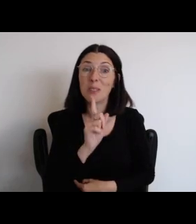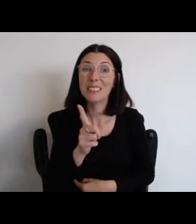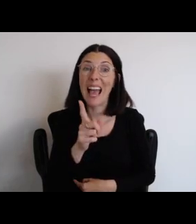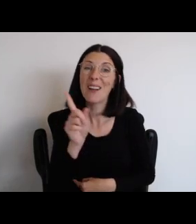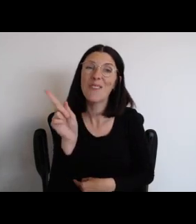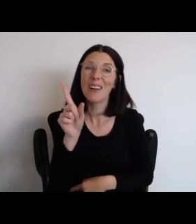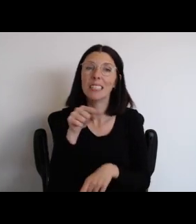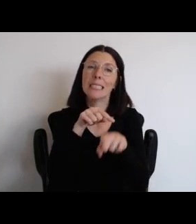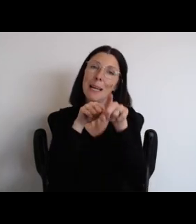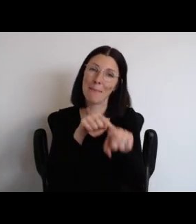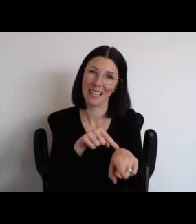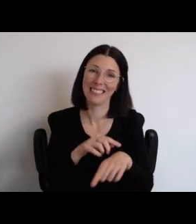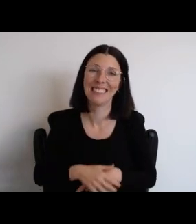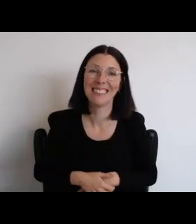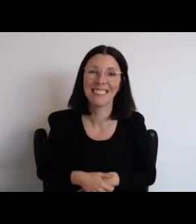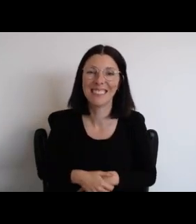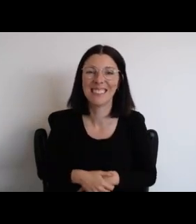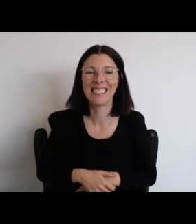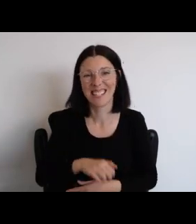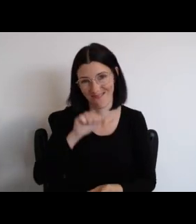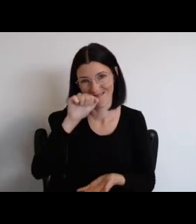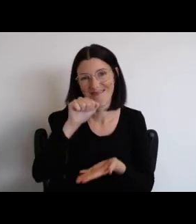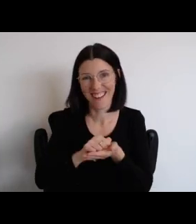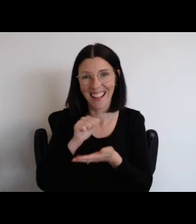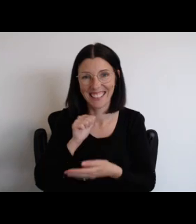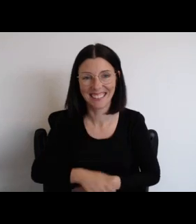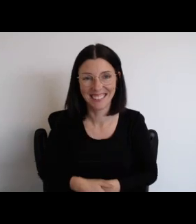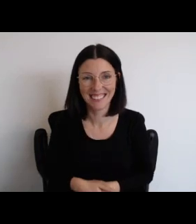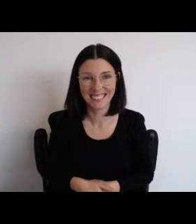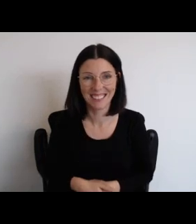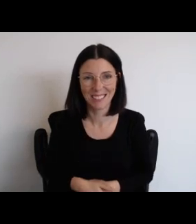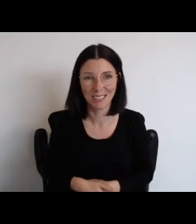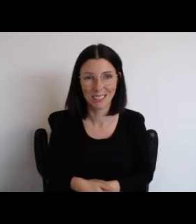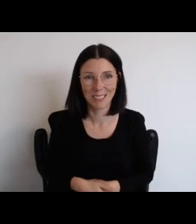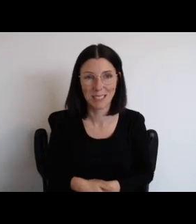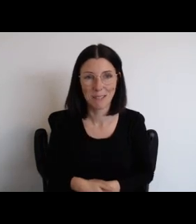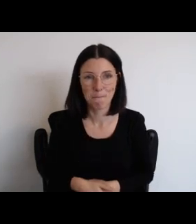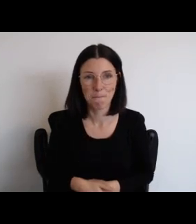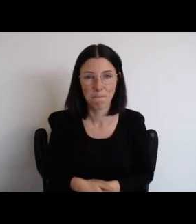right answer um I was just gonna say um there was a case a few years ago